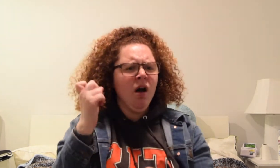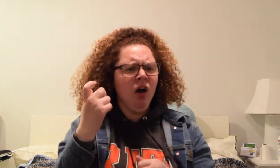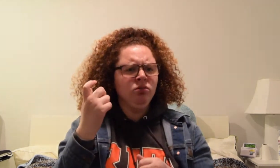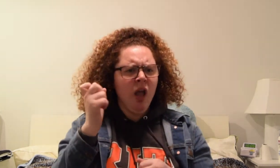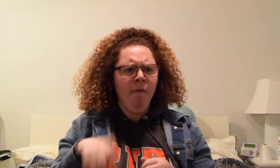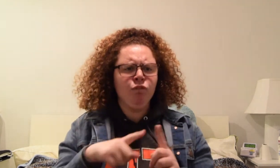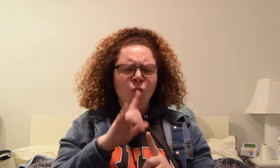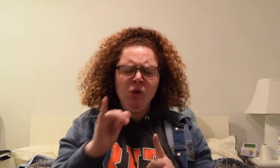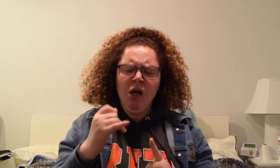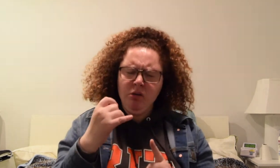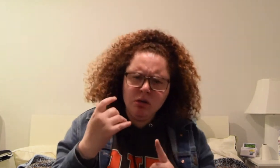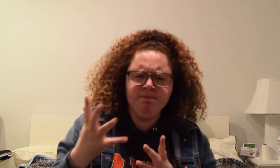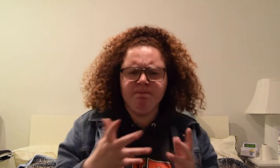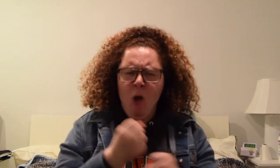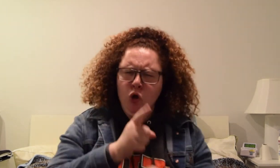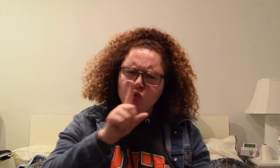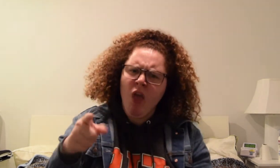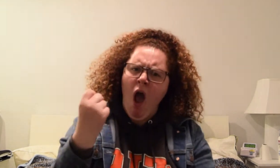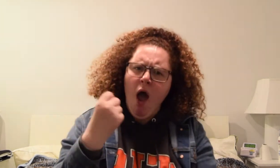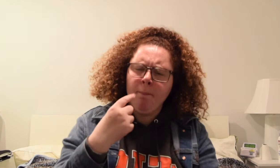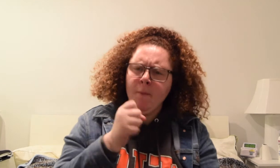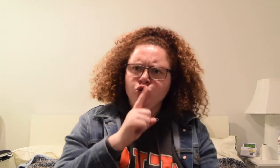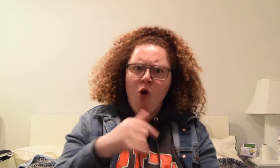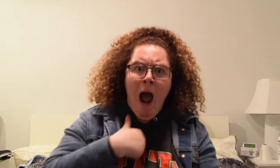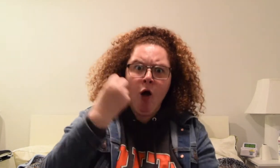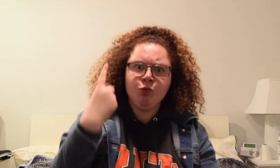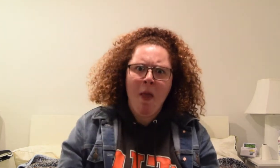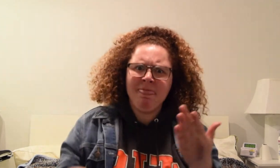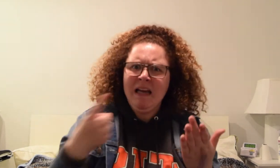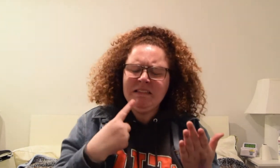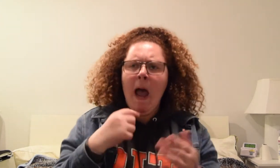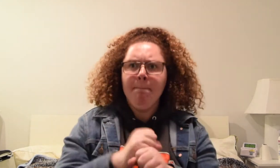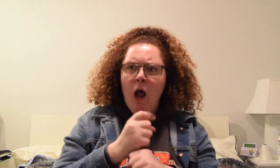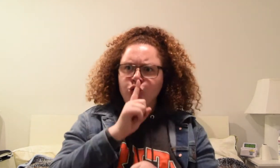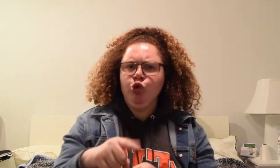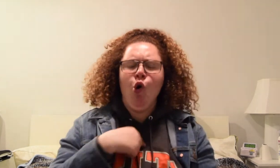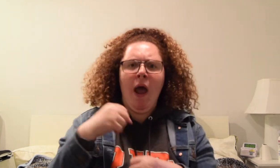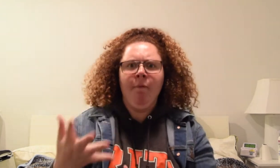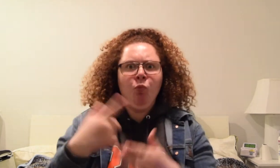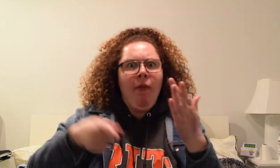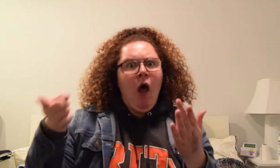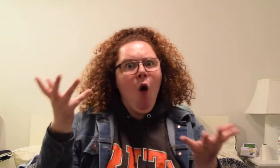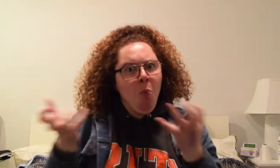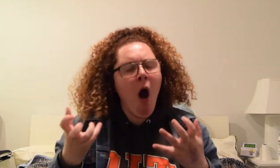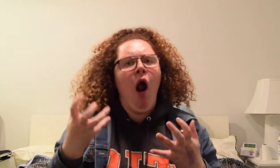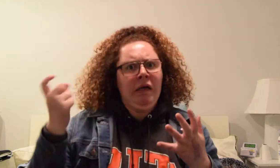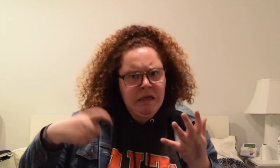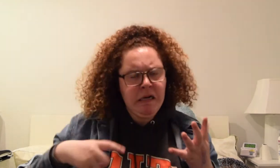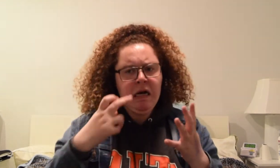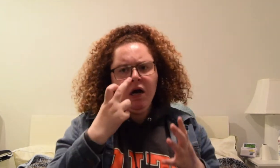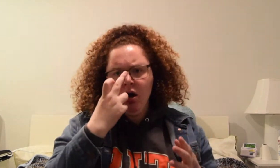Because I always have to make sure I understand what they say and provide them with what they want/need